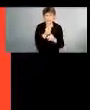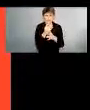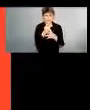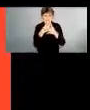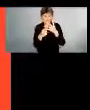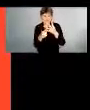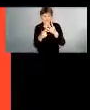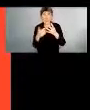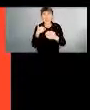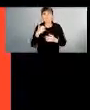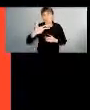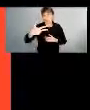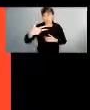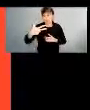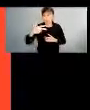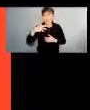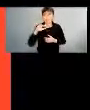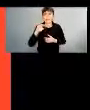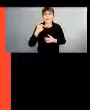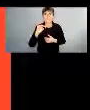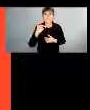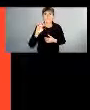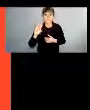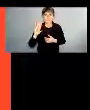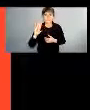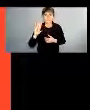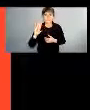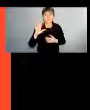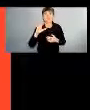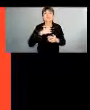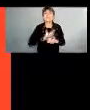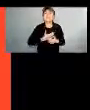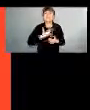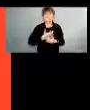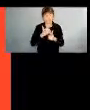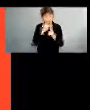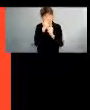3MB so please feel free to combine multiple documents into one.